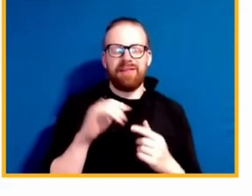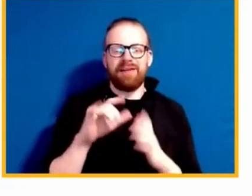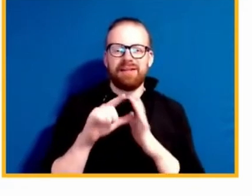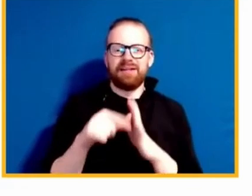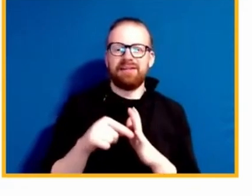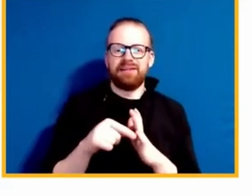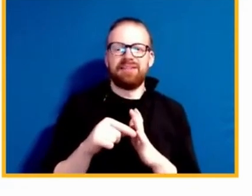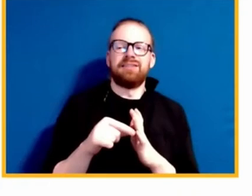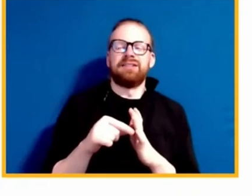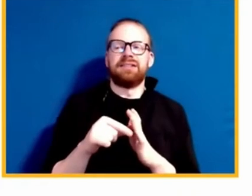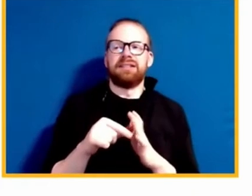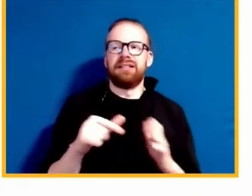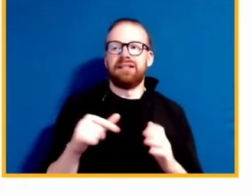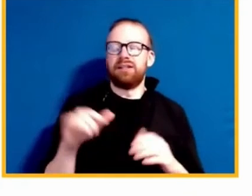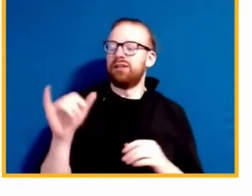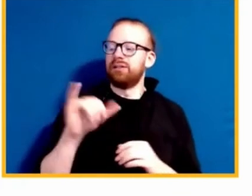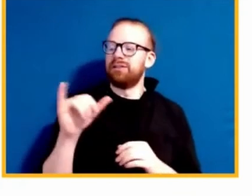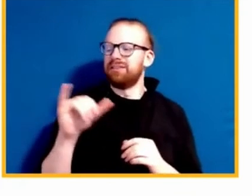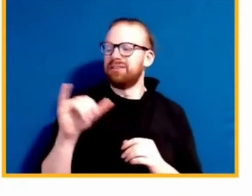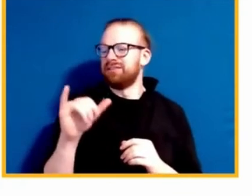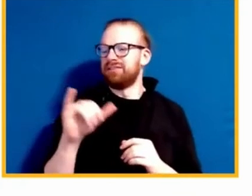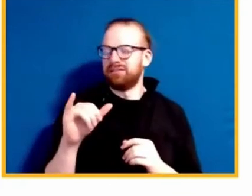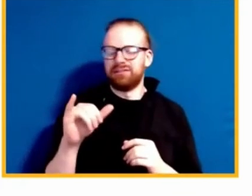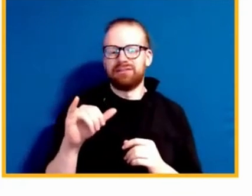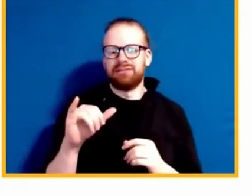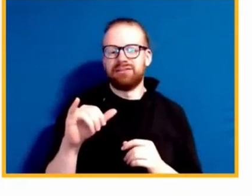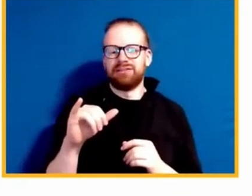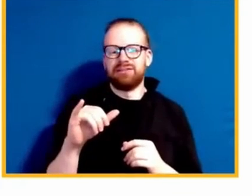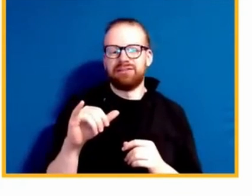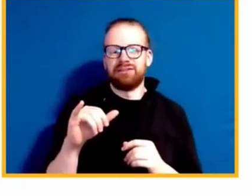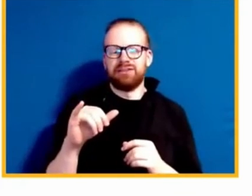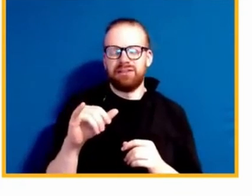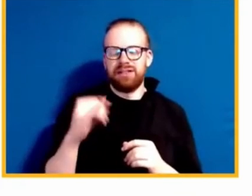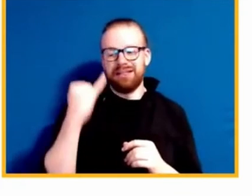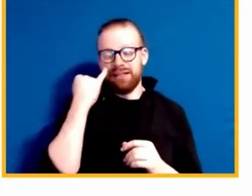And also I guess like critique wise,